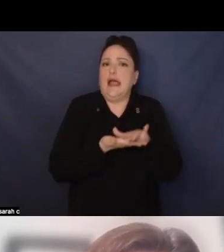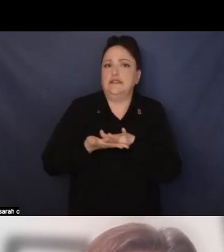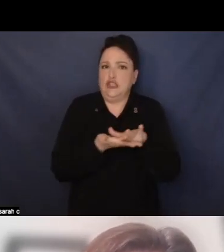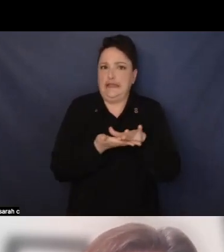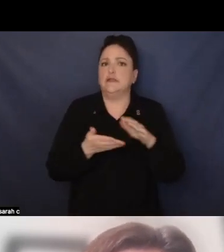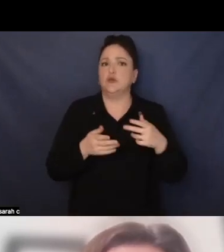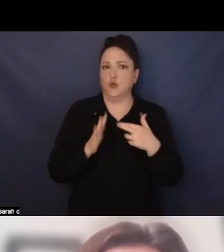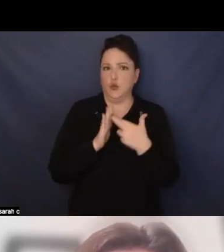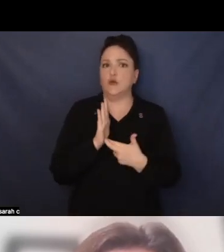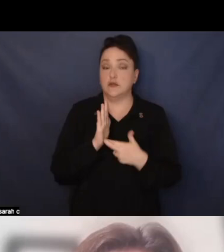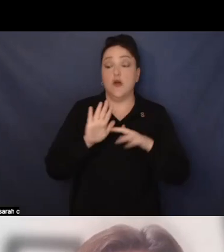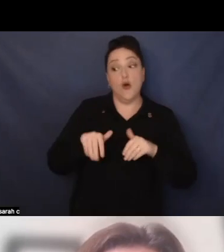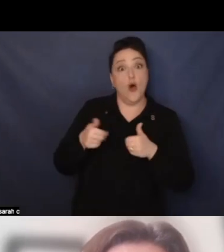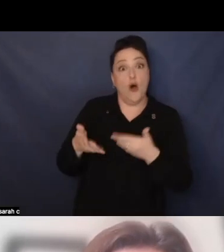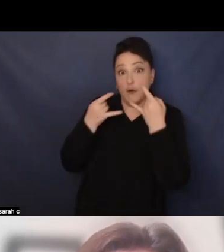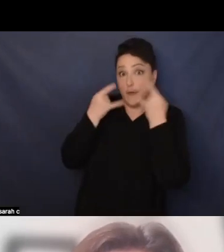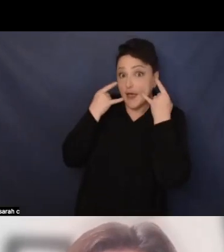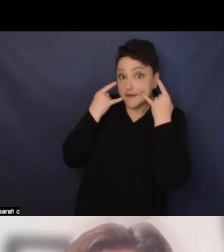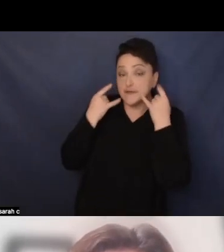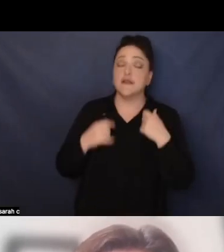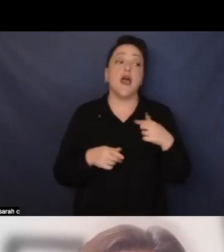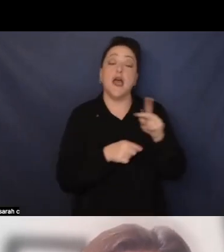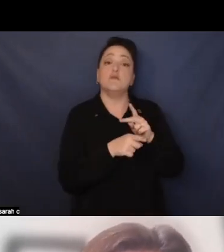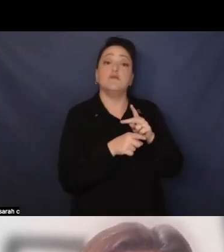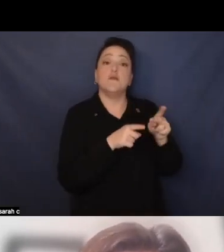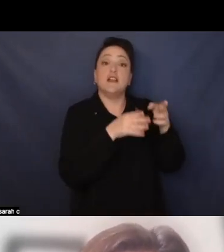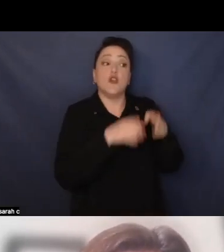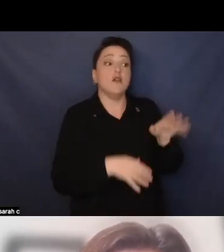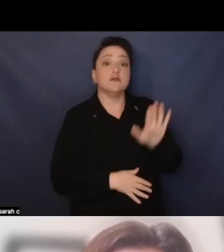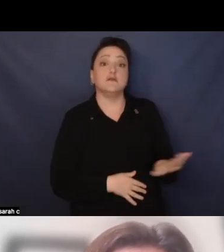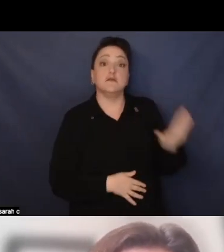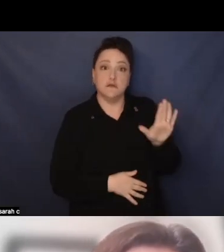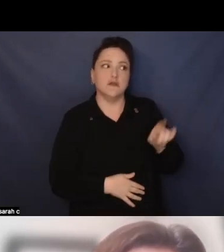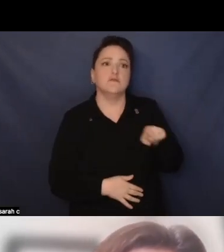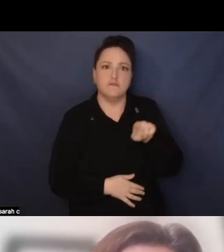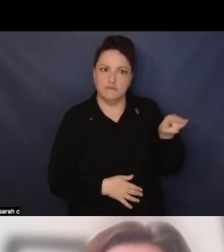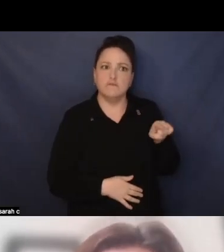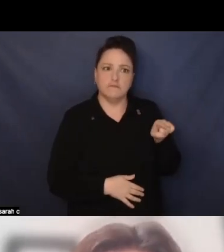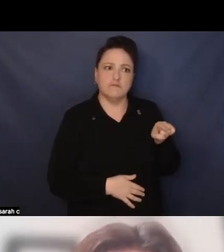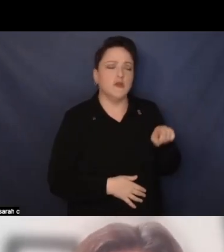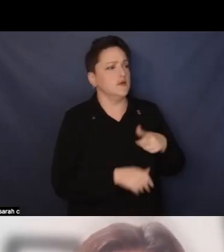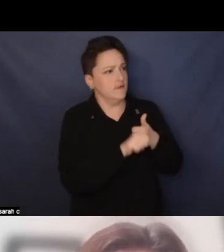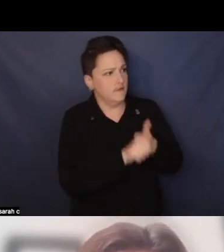advise healthcare personnel to wear surgical or procedural masks when examining a patient who